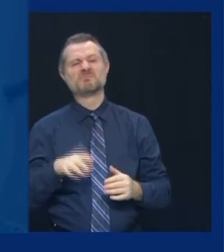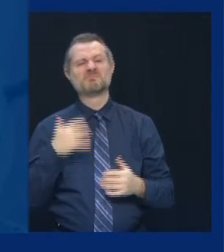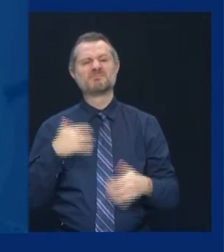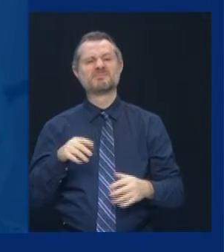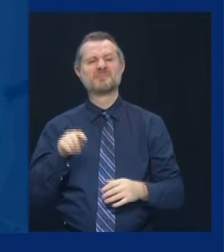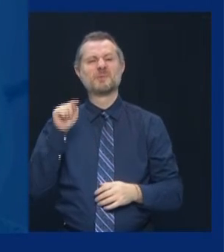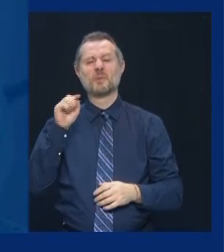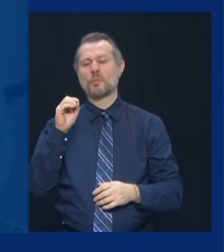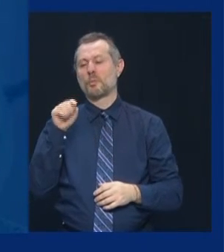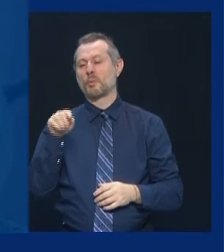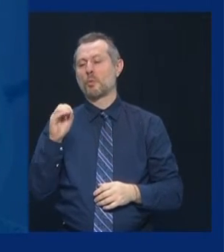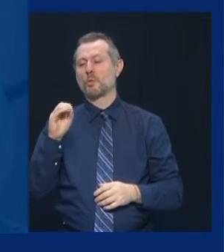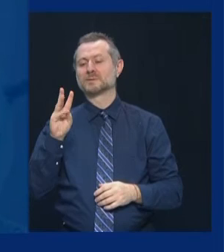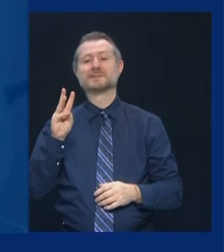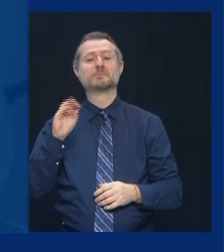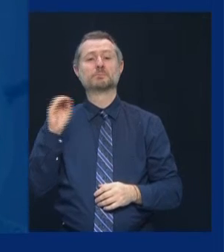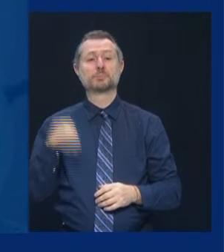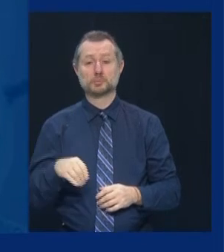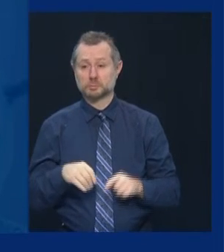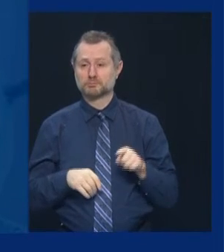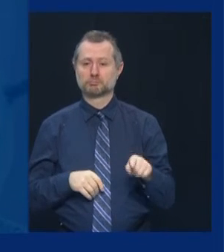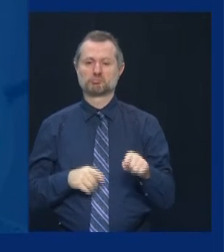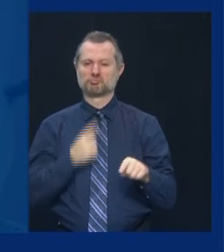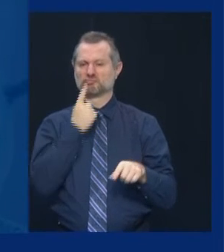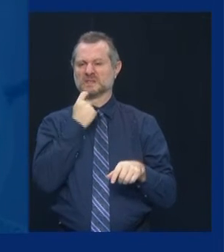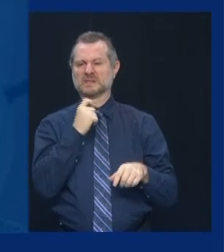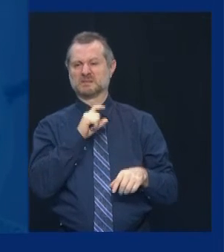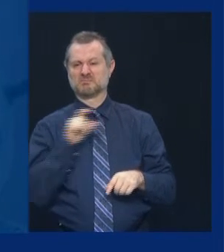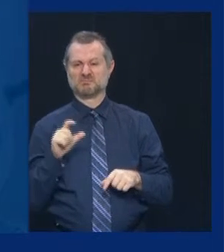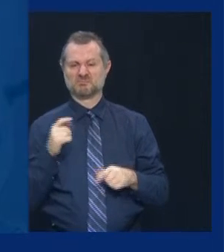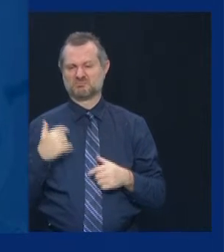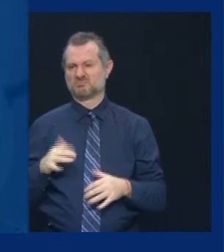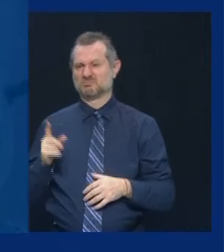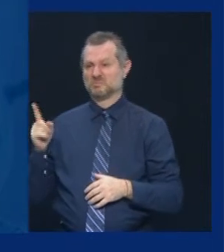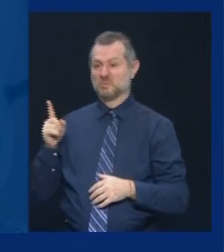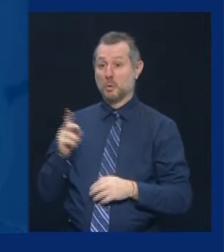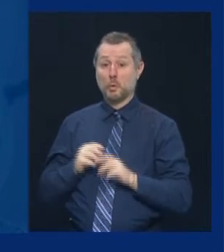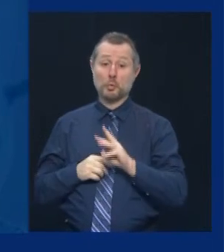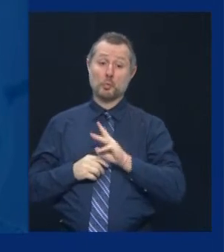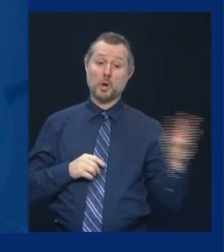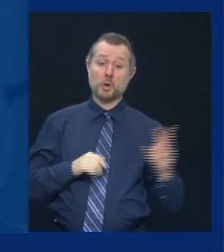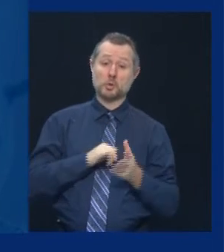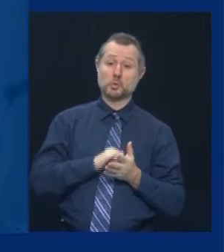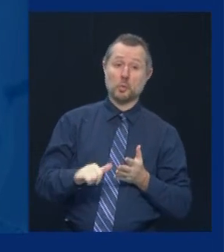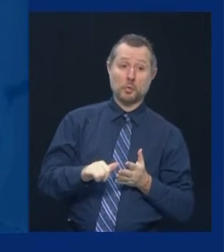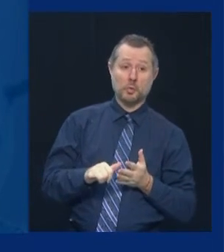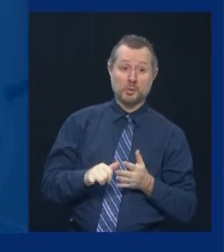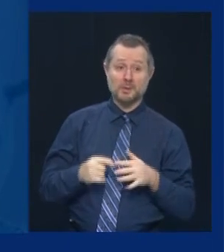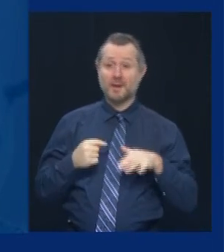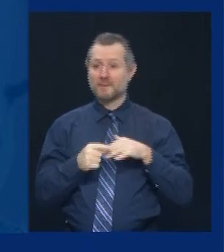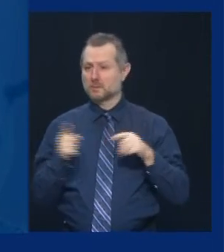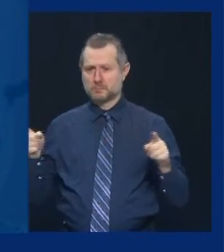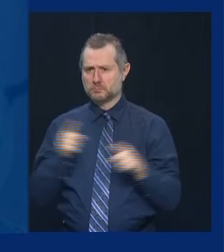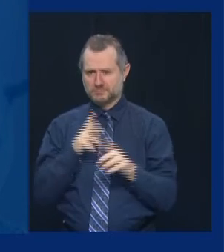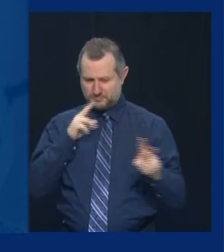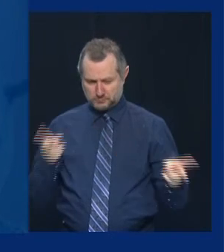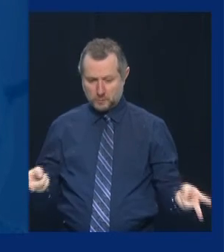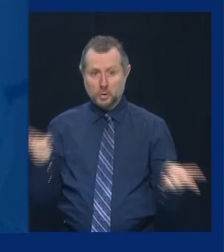FINGER LAKES, .06.